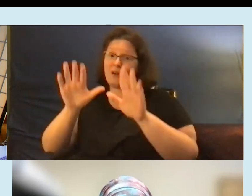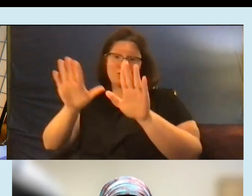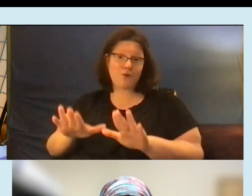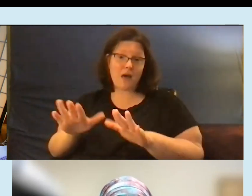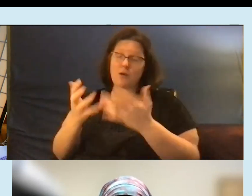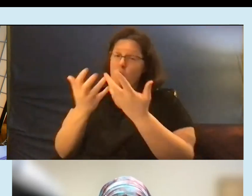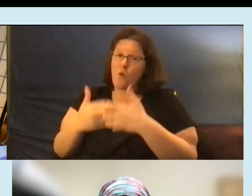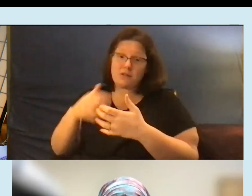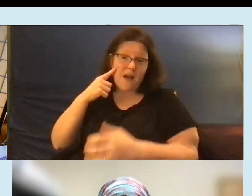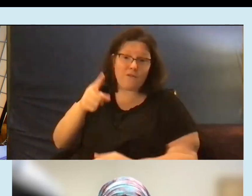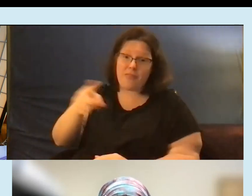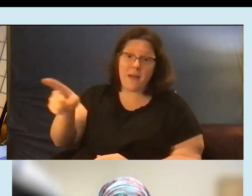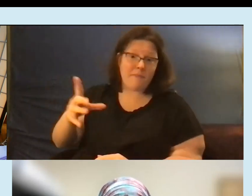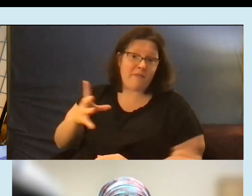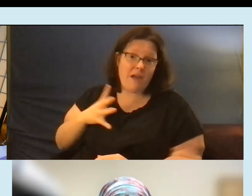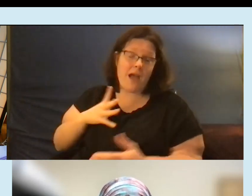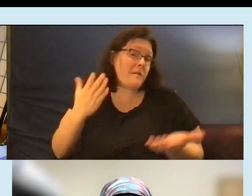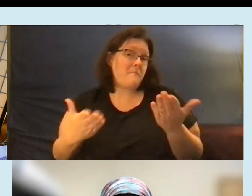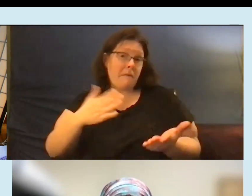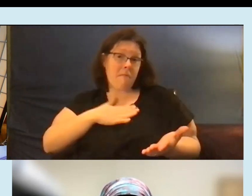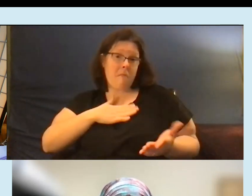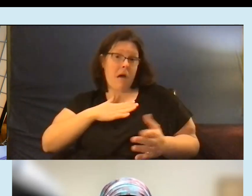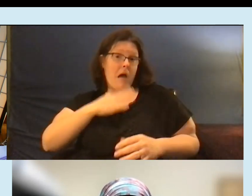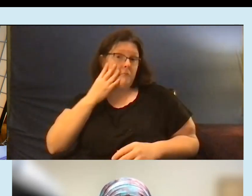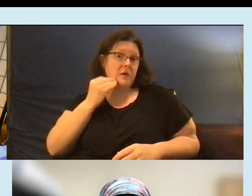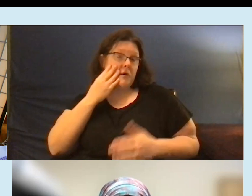and I might be in a place in my life at some point where I want to do something like that